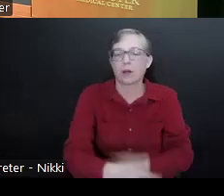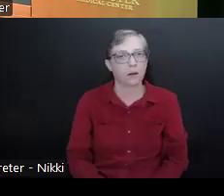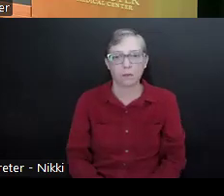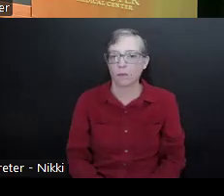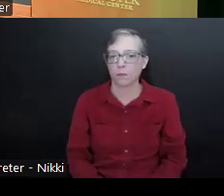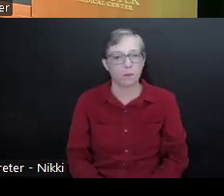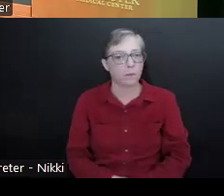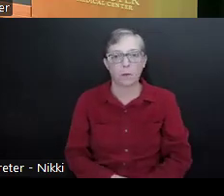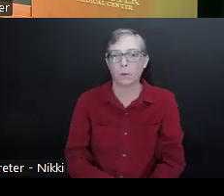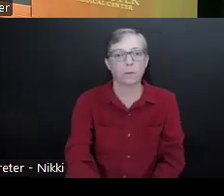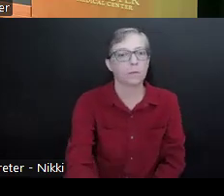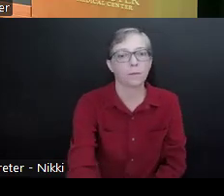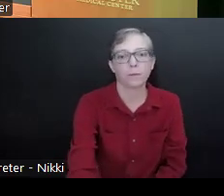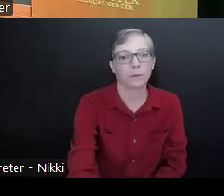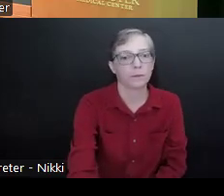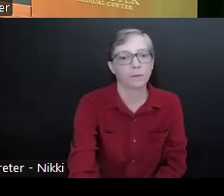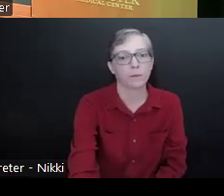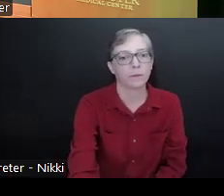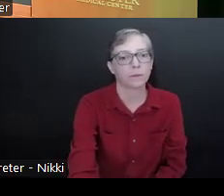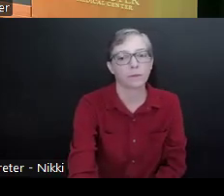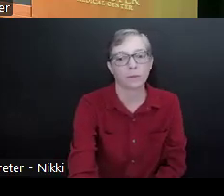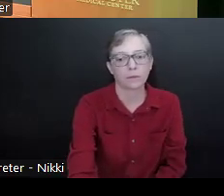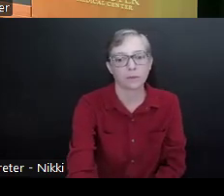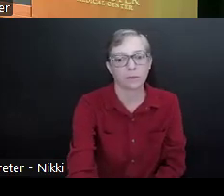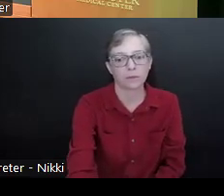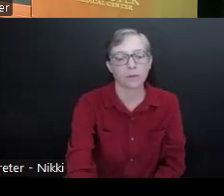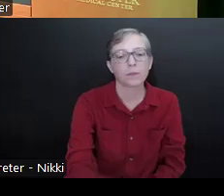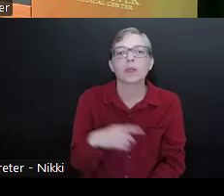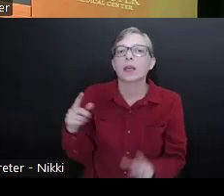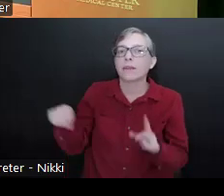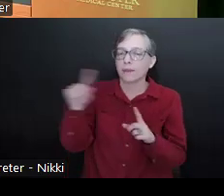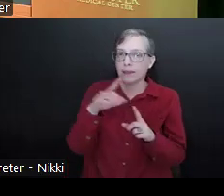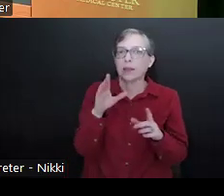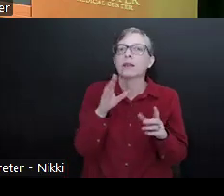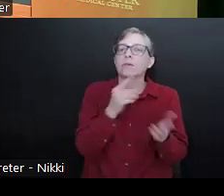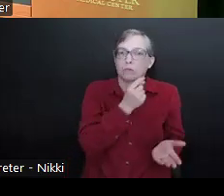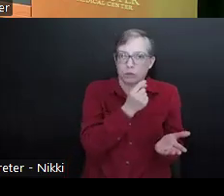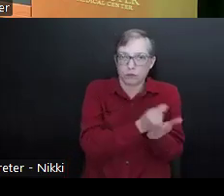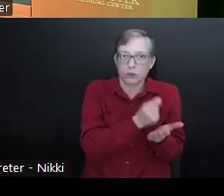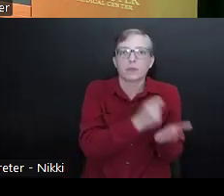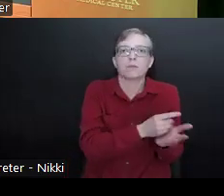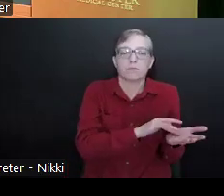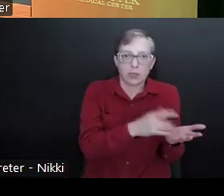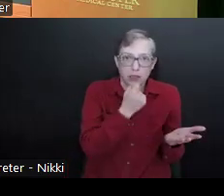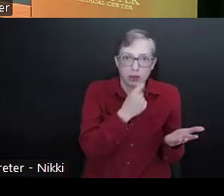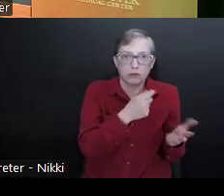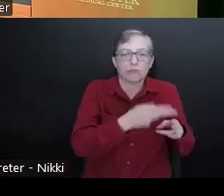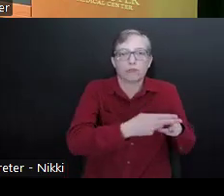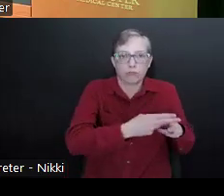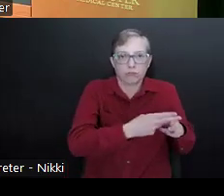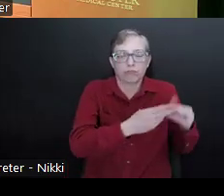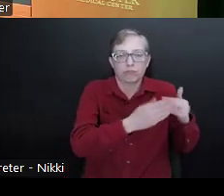continually taking an anti-depressant for 12 years they were treated in the acute episode